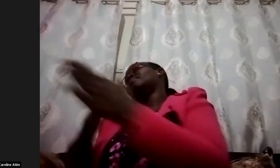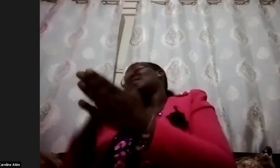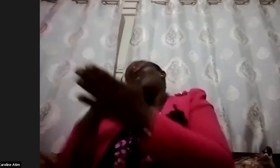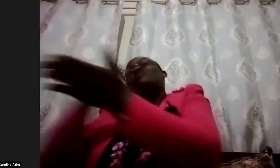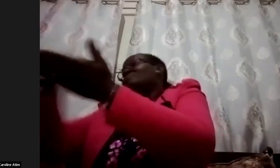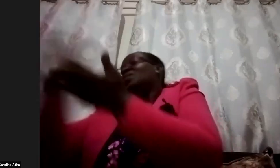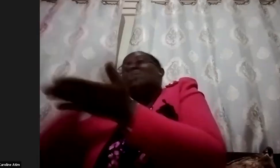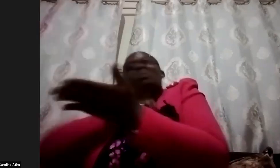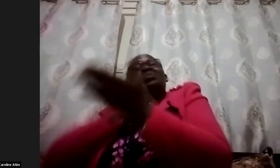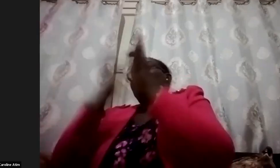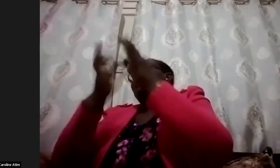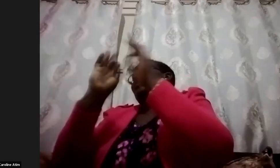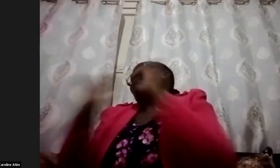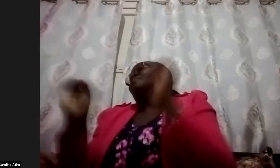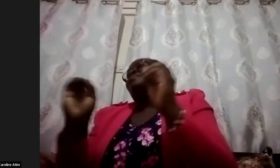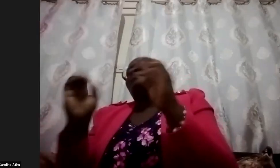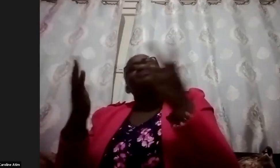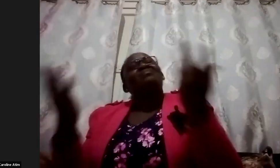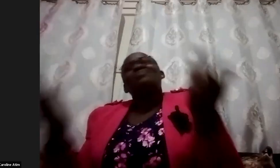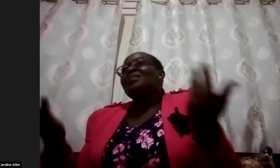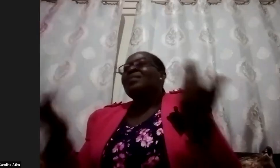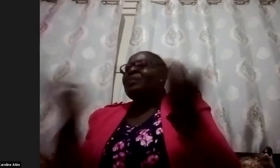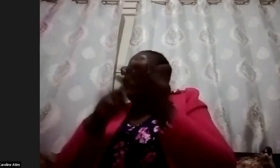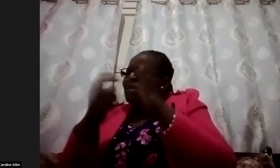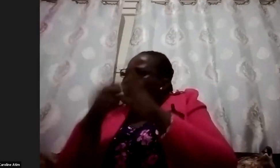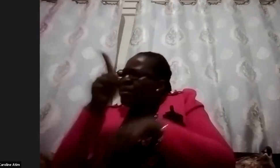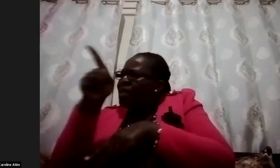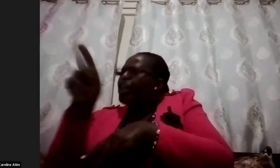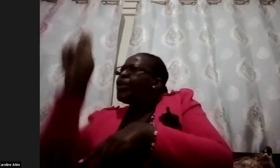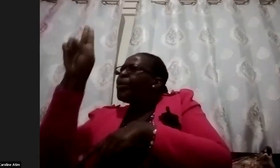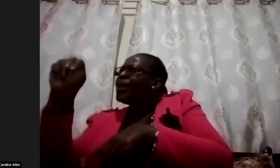barrier to very many deaf people because some of them to do not work, they're not employed. And